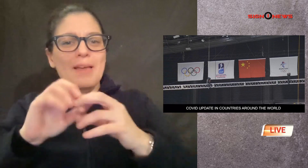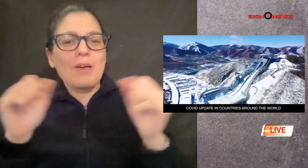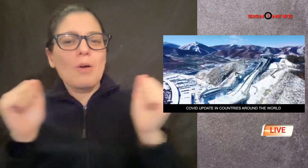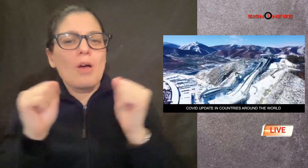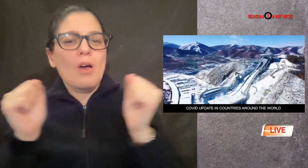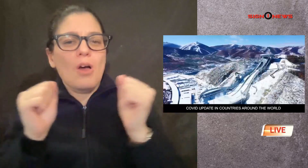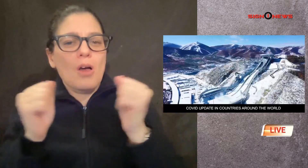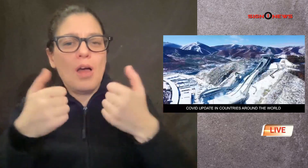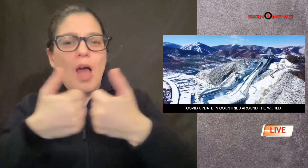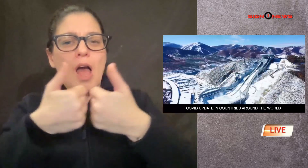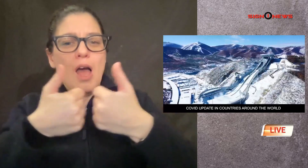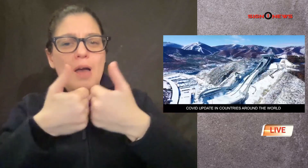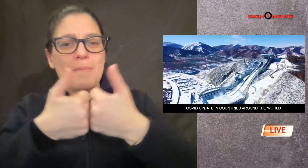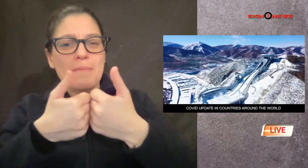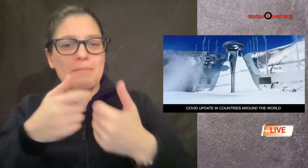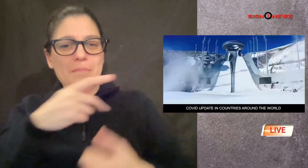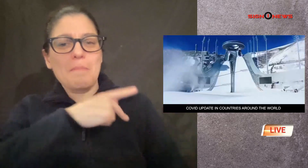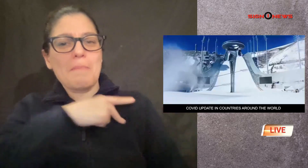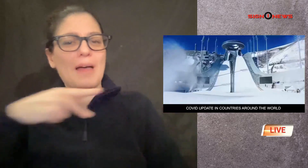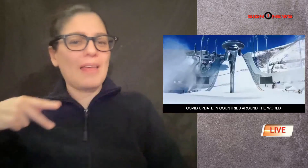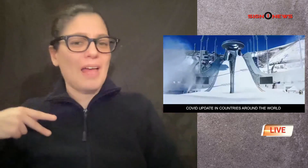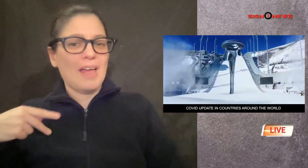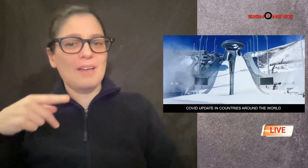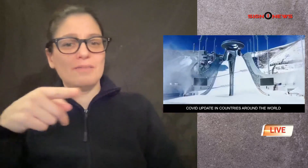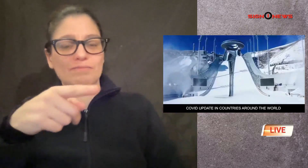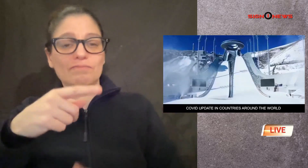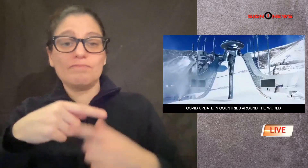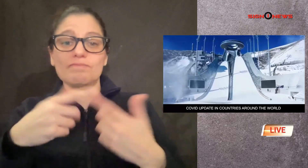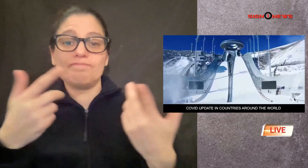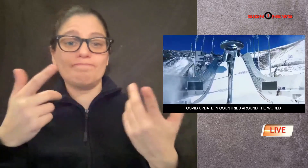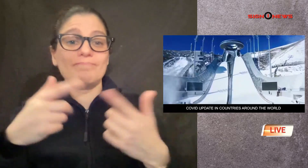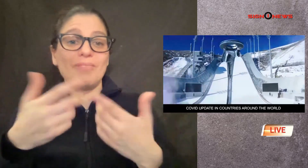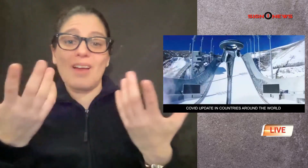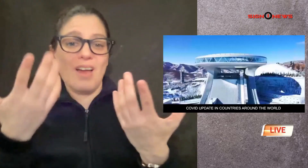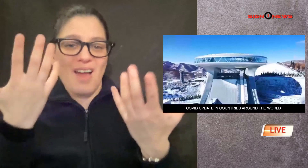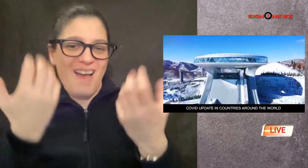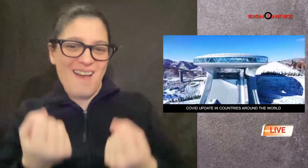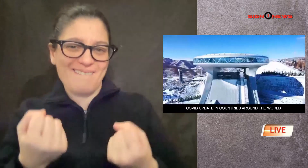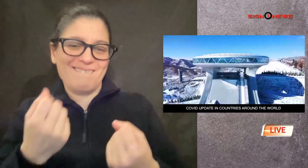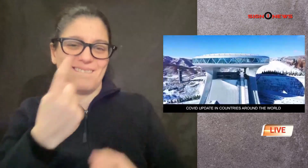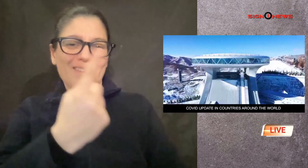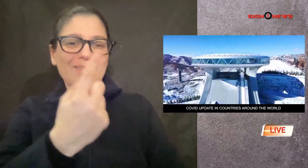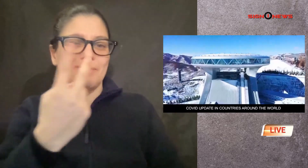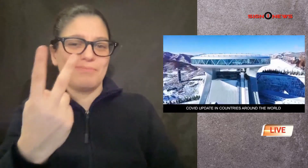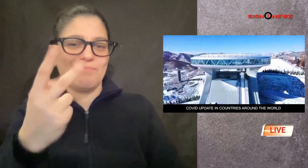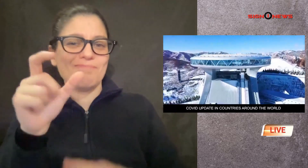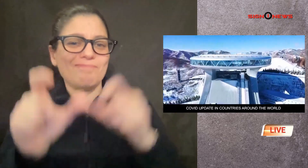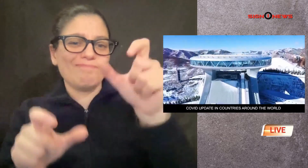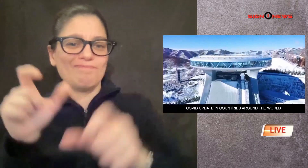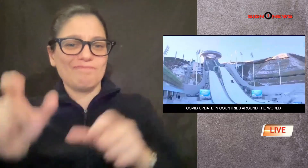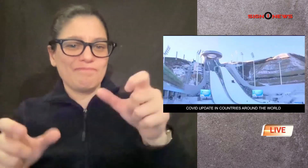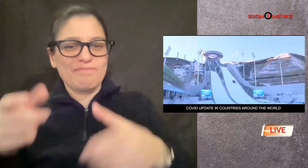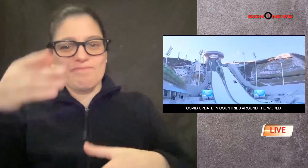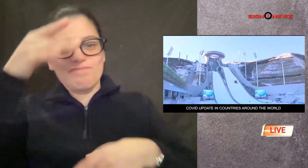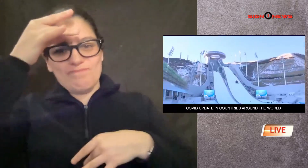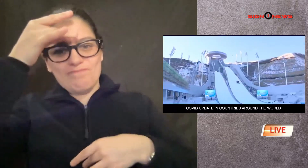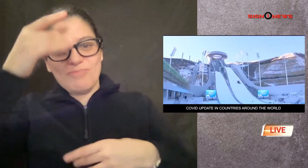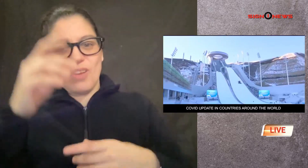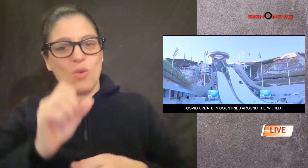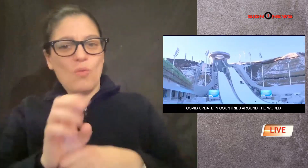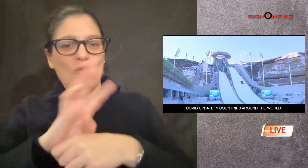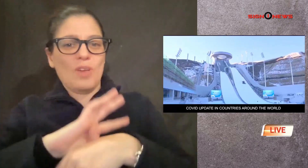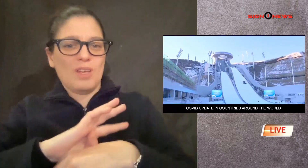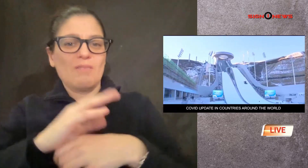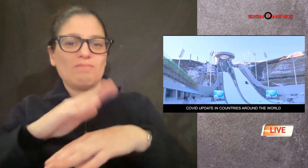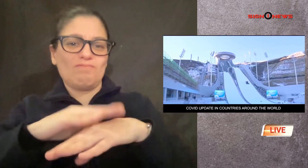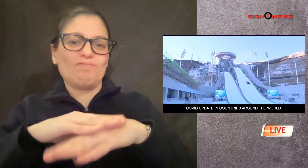general public they made the decision after 12 new Covid